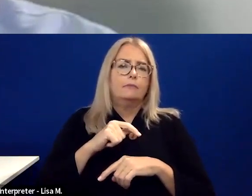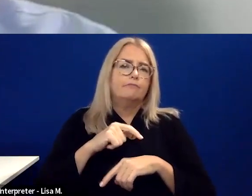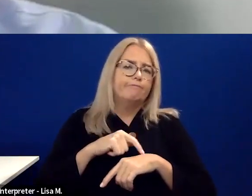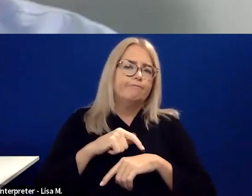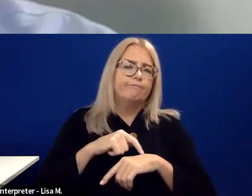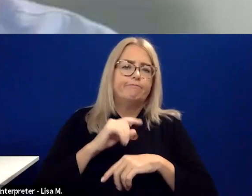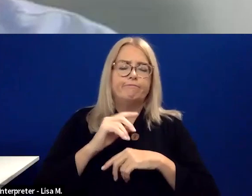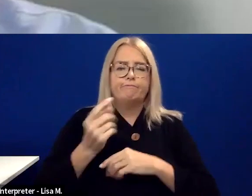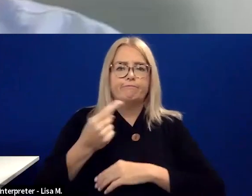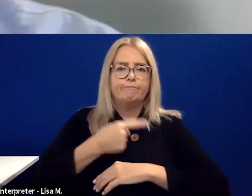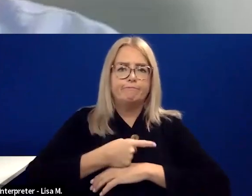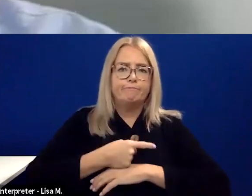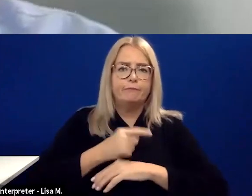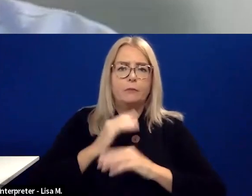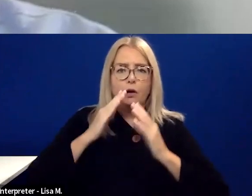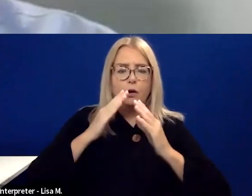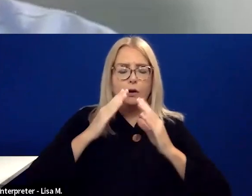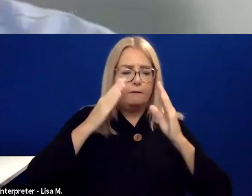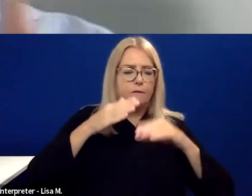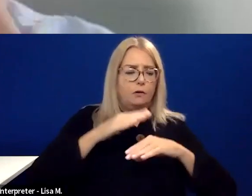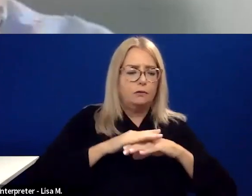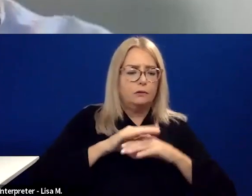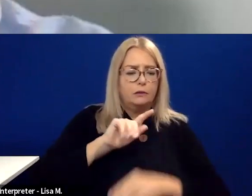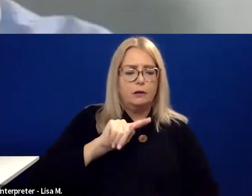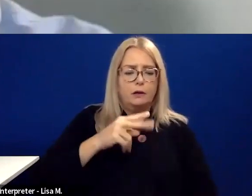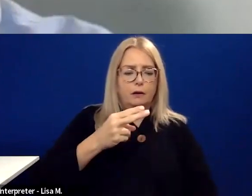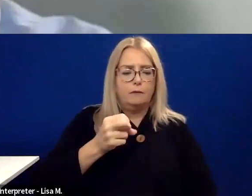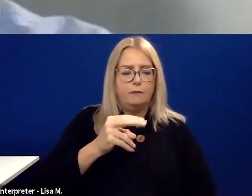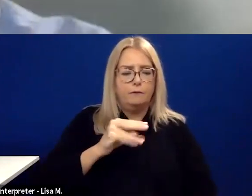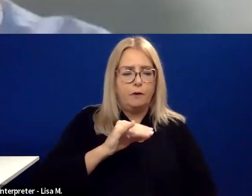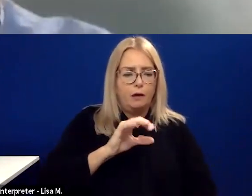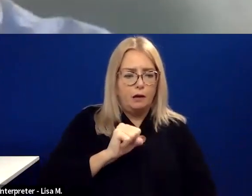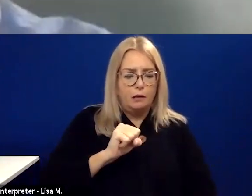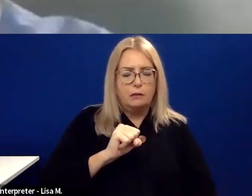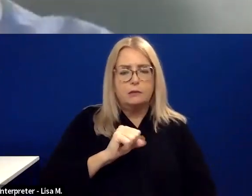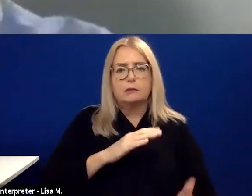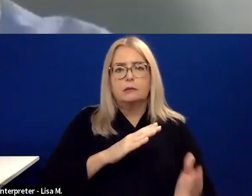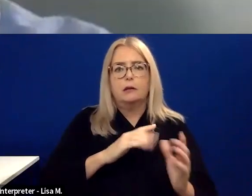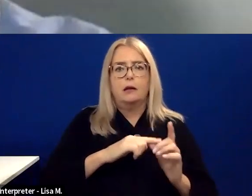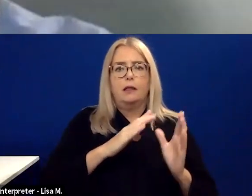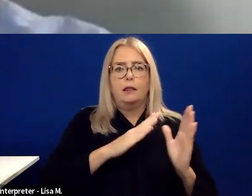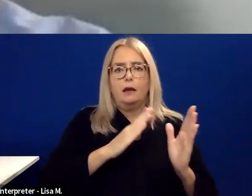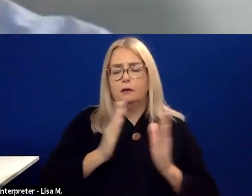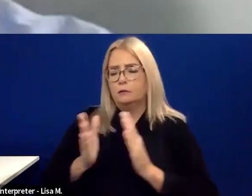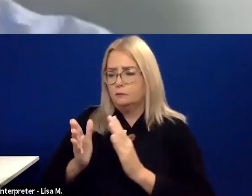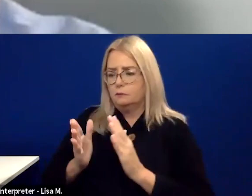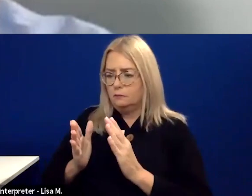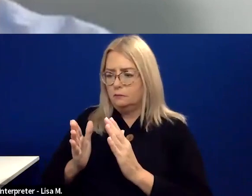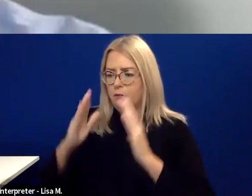phonics and then turning to and working on comprehension for the next 45 minutes to an hour